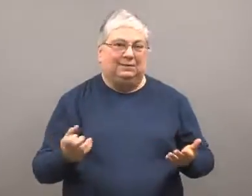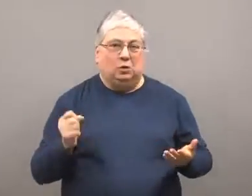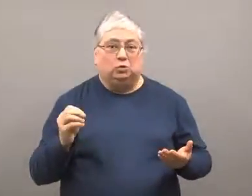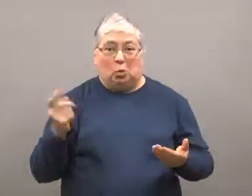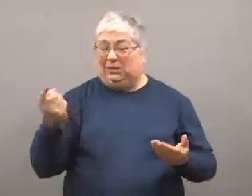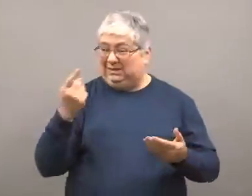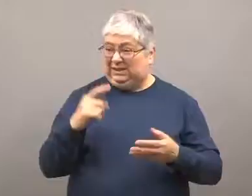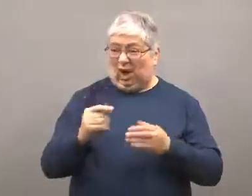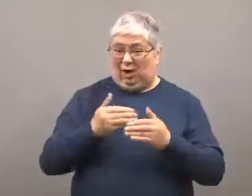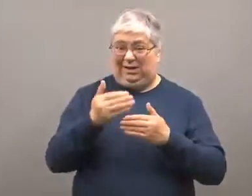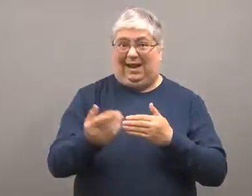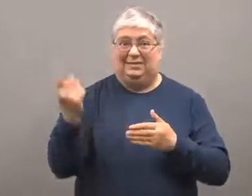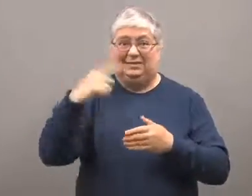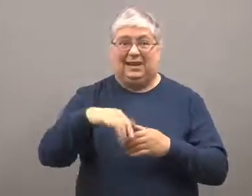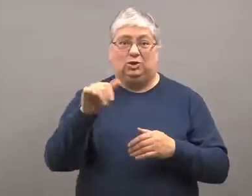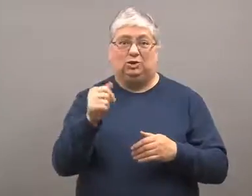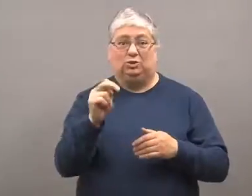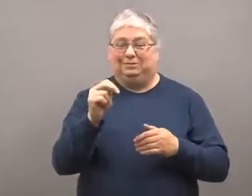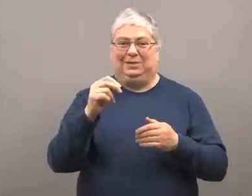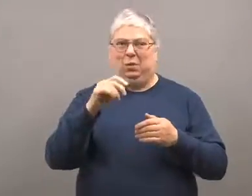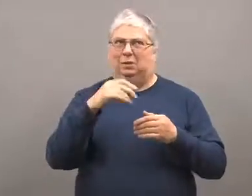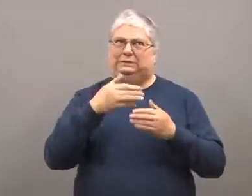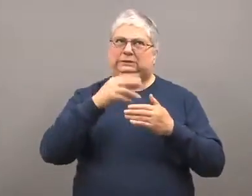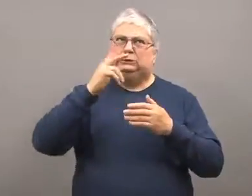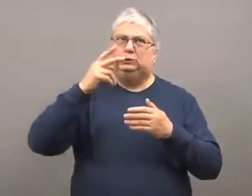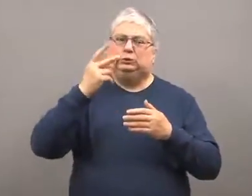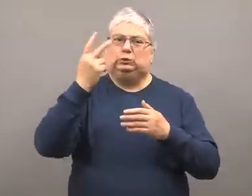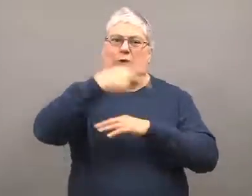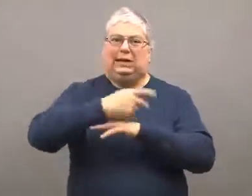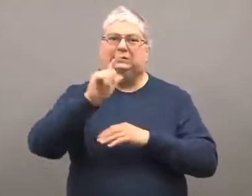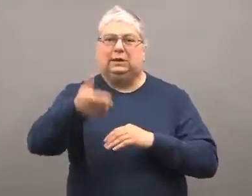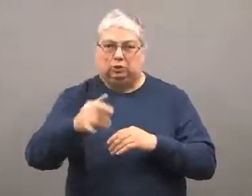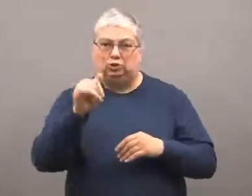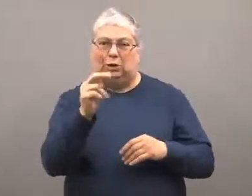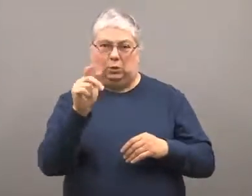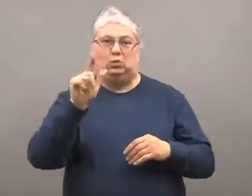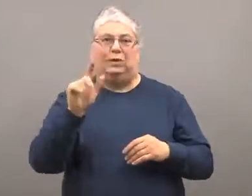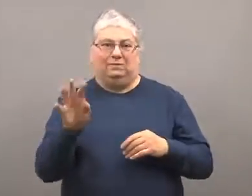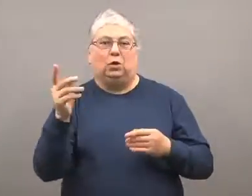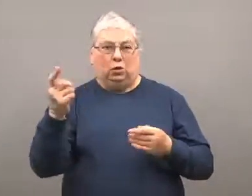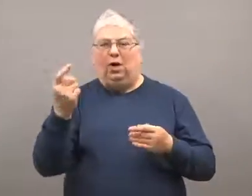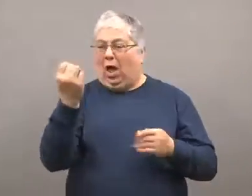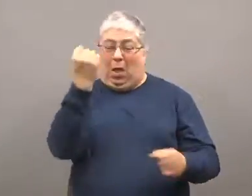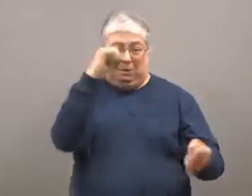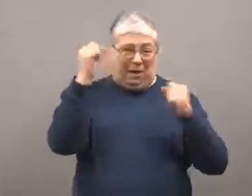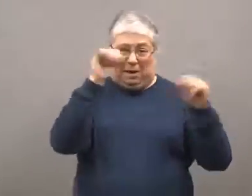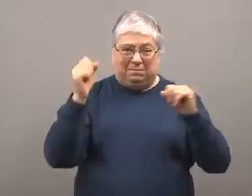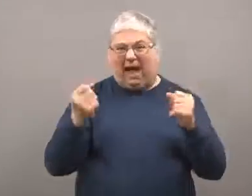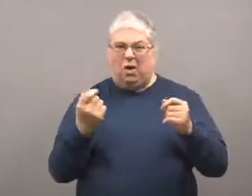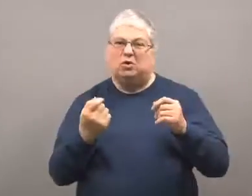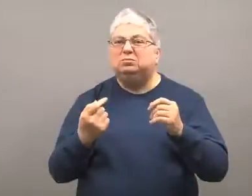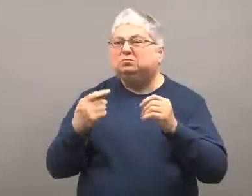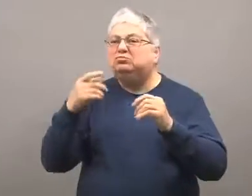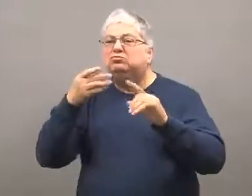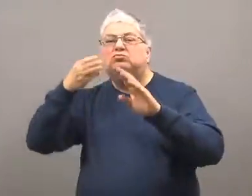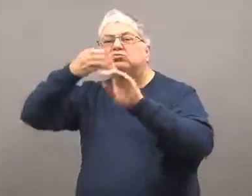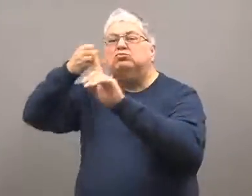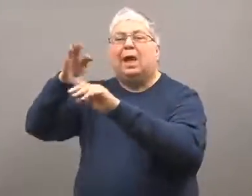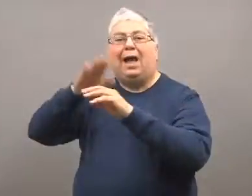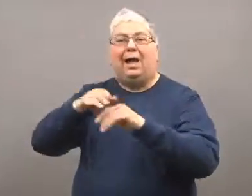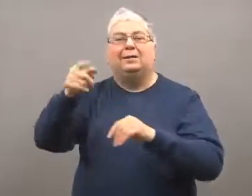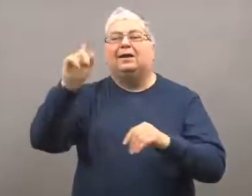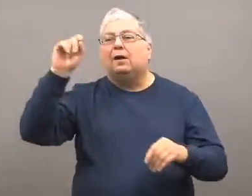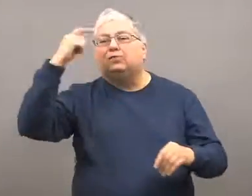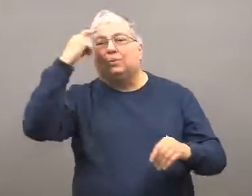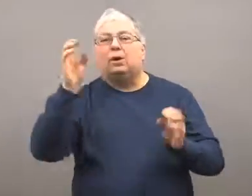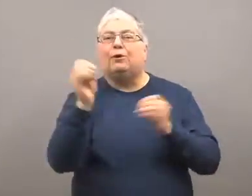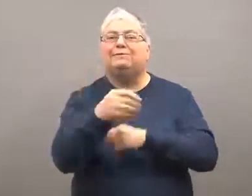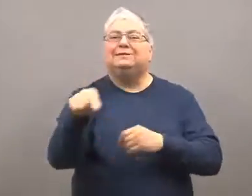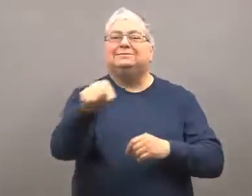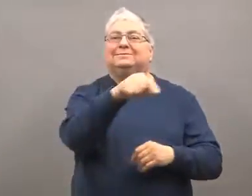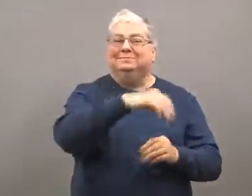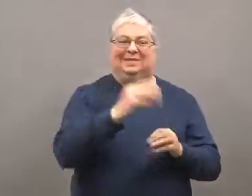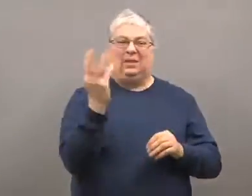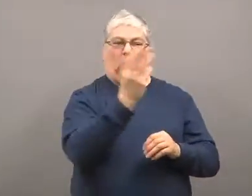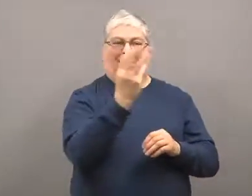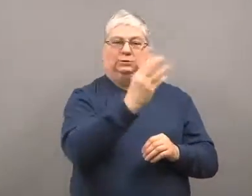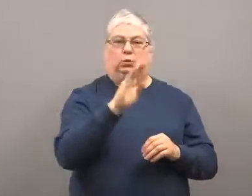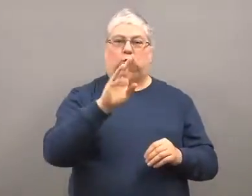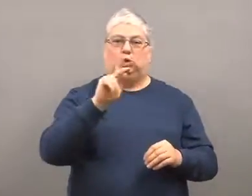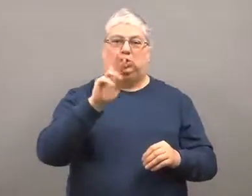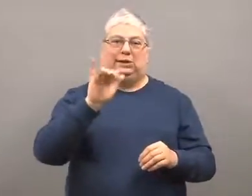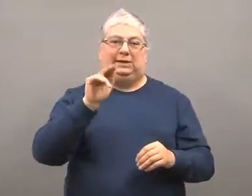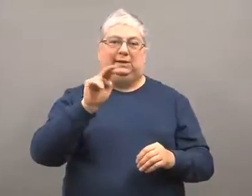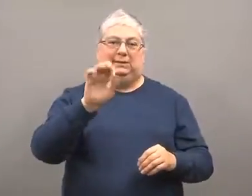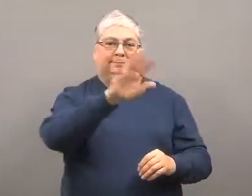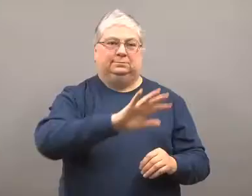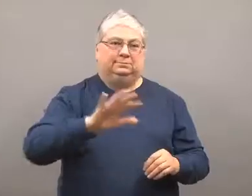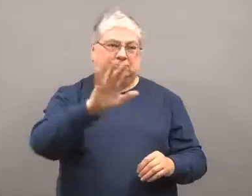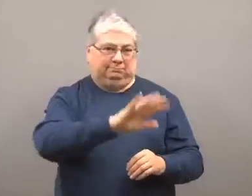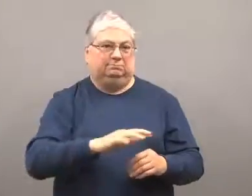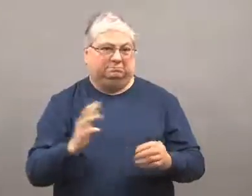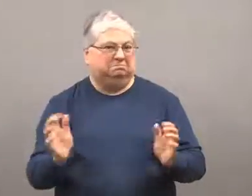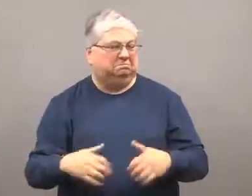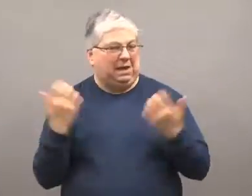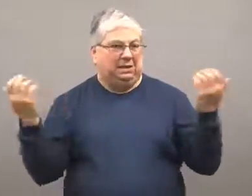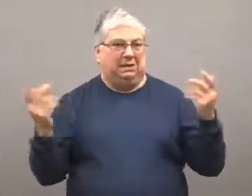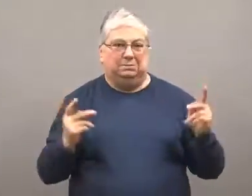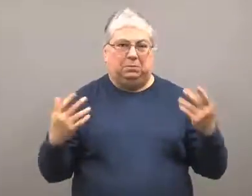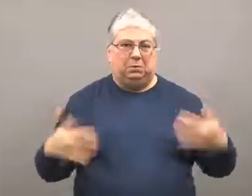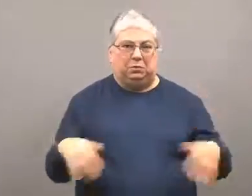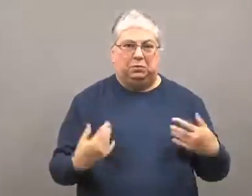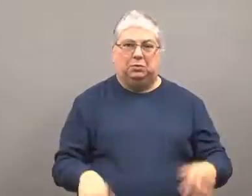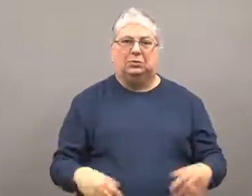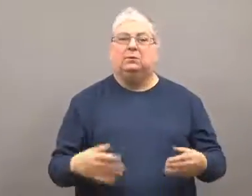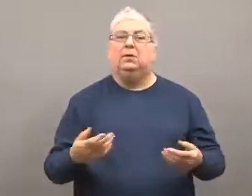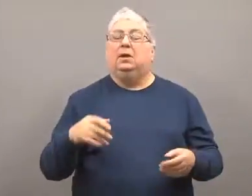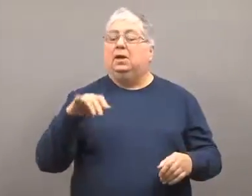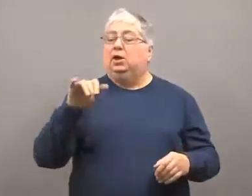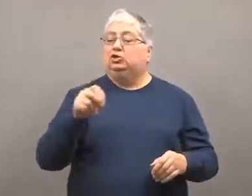Two days later demonstrations focused on government offices in Western Ukraine.